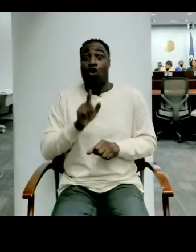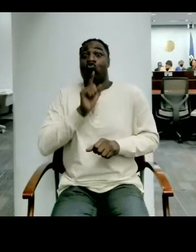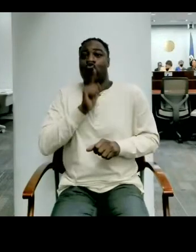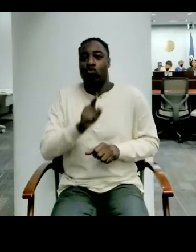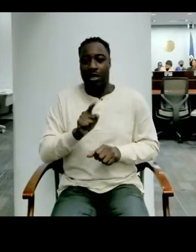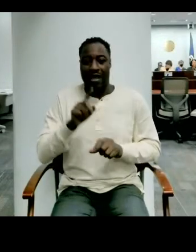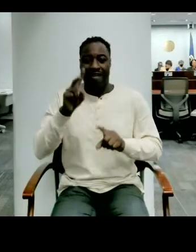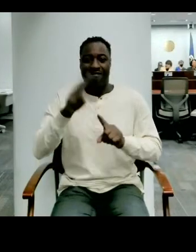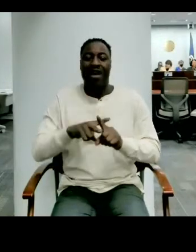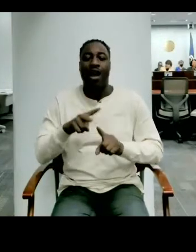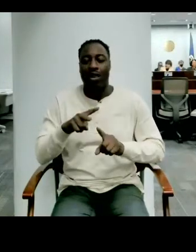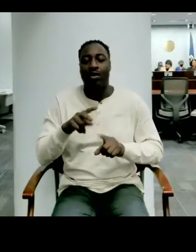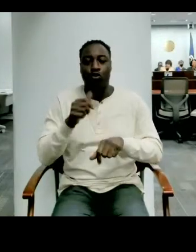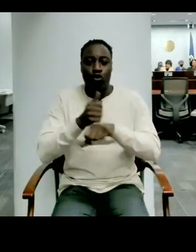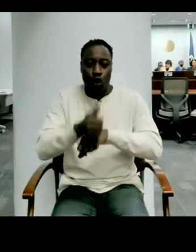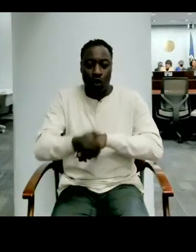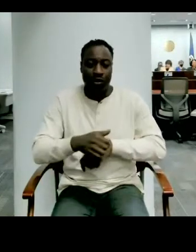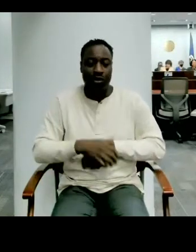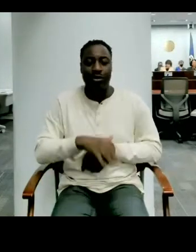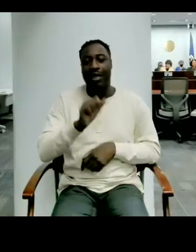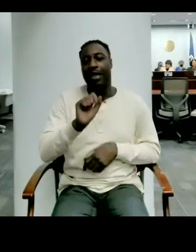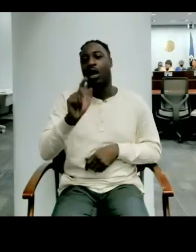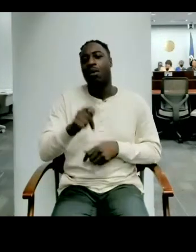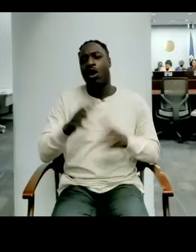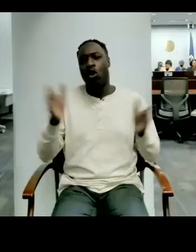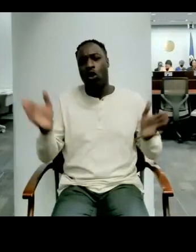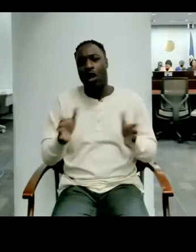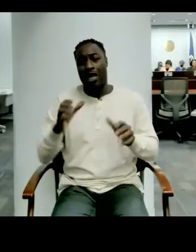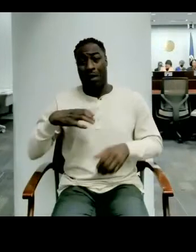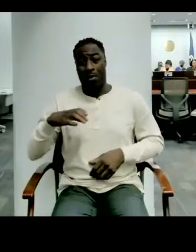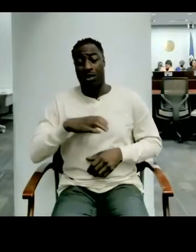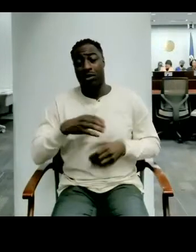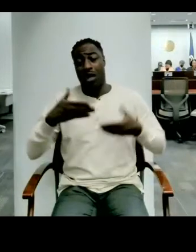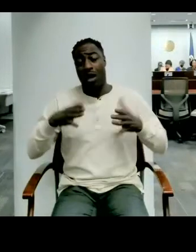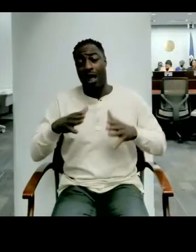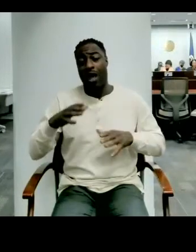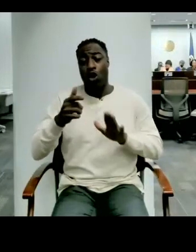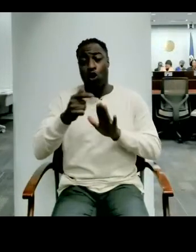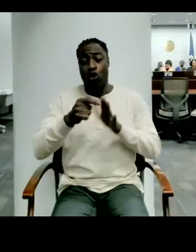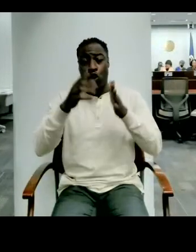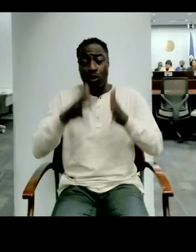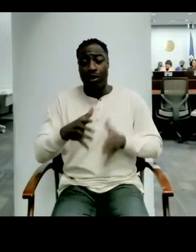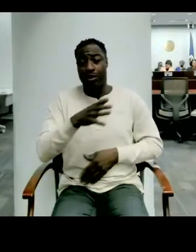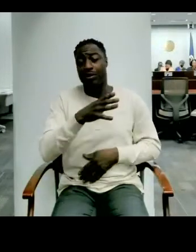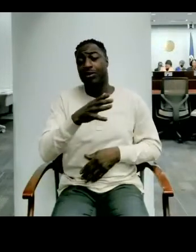AARP urges the Commission to allow attorneys and individuals to file charges online without